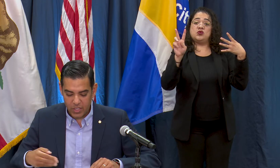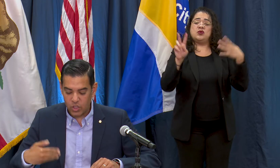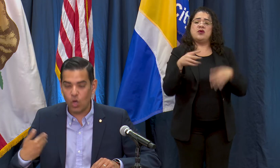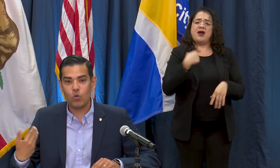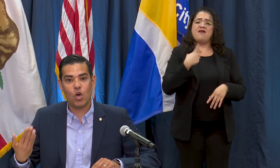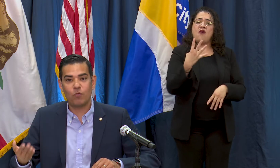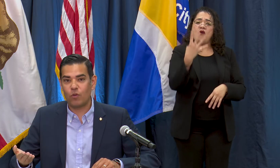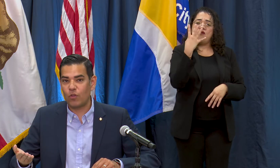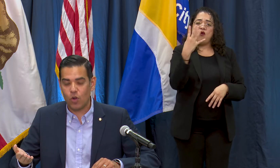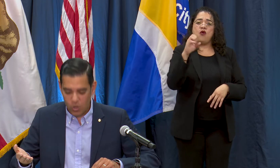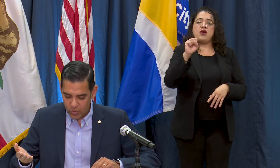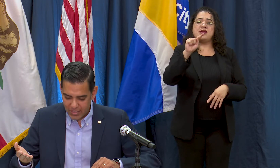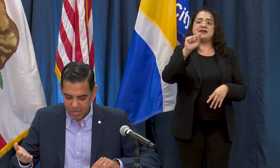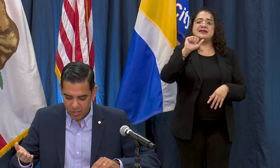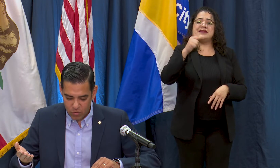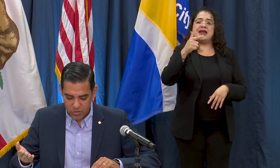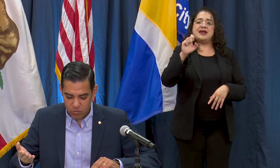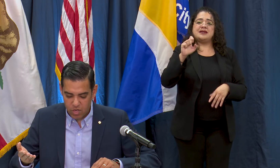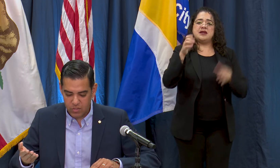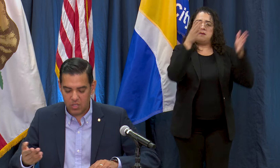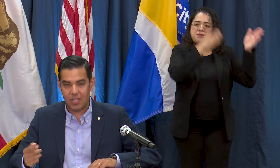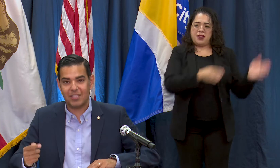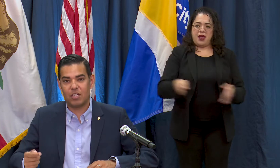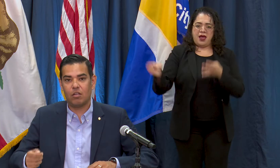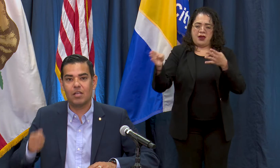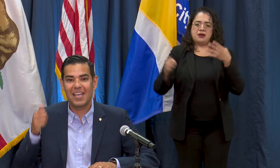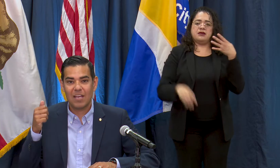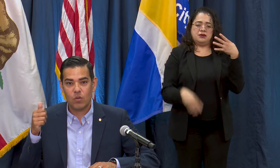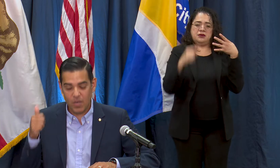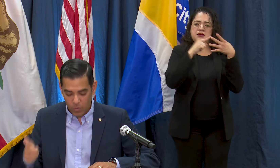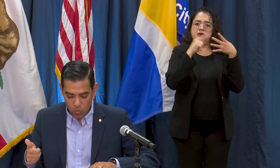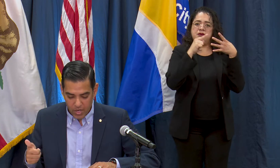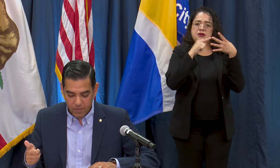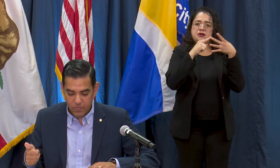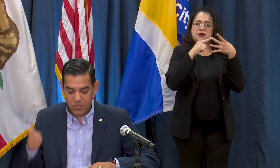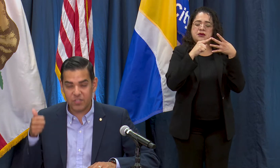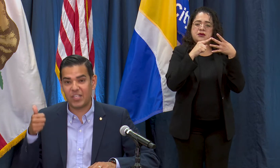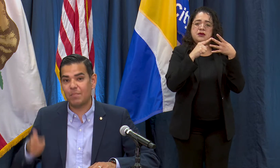can go no further on retail and restaurants until number one - the state